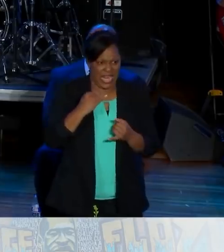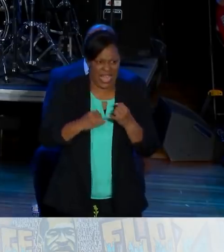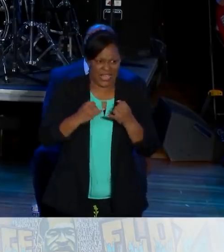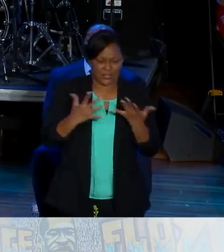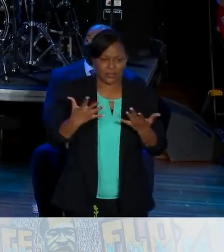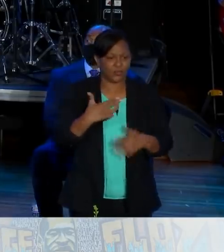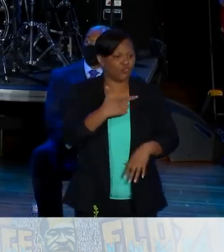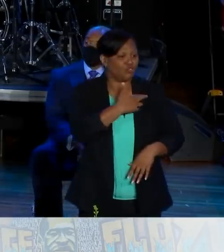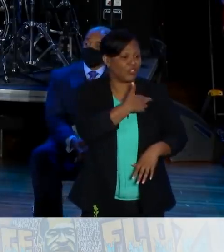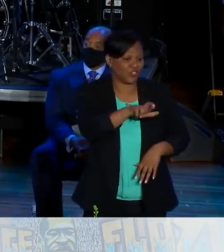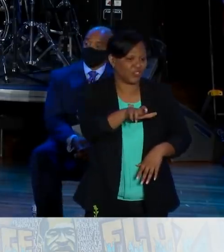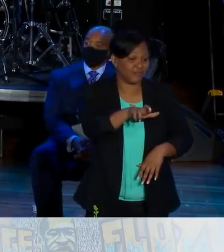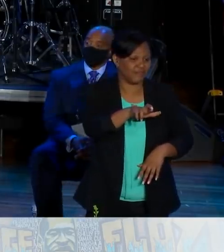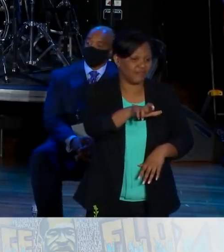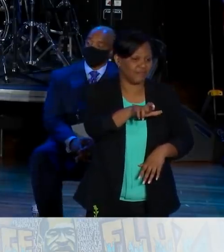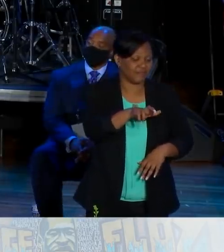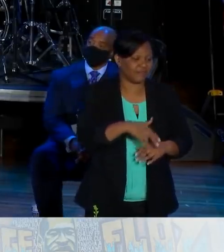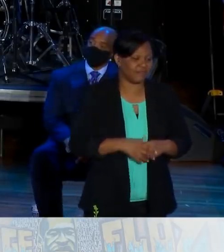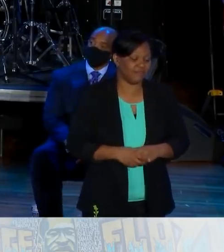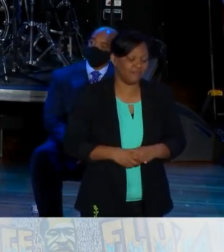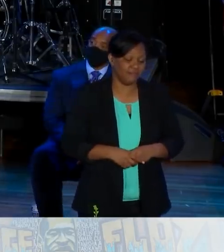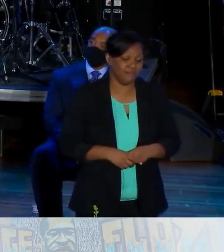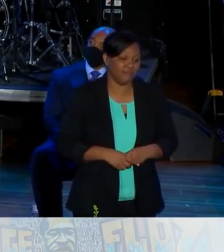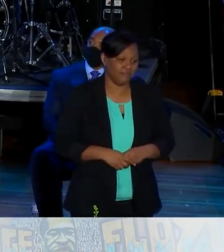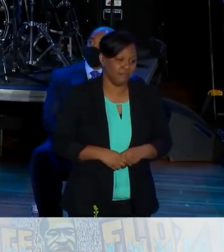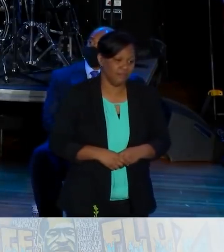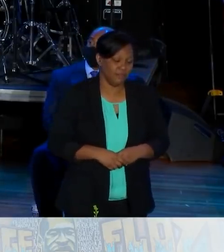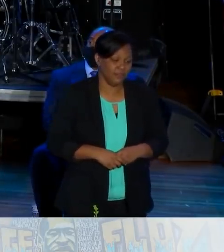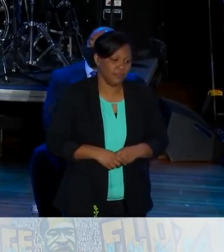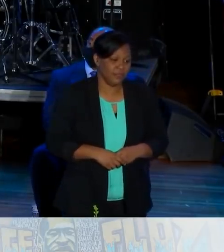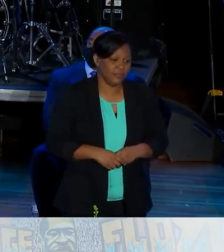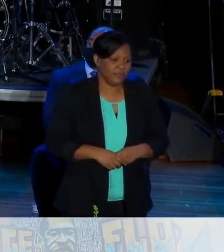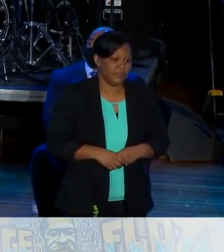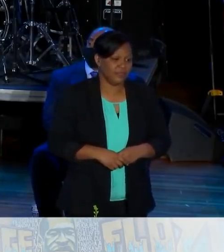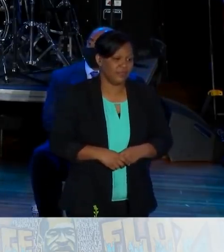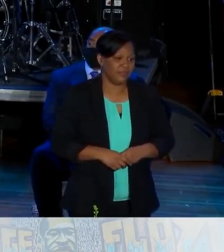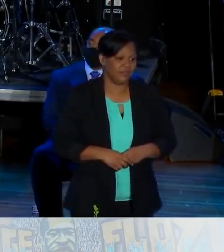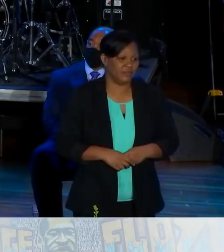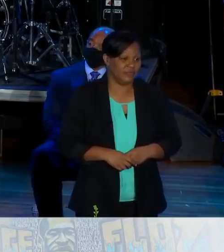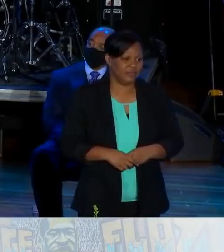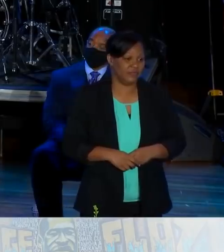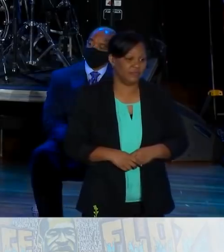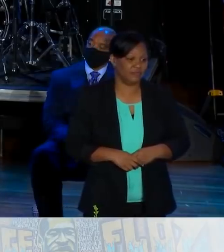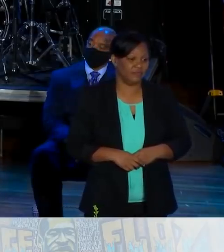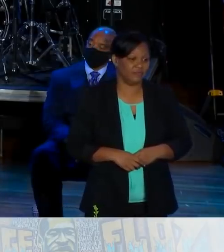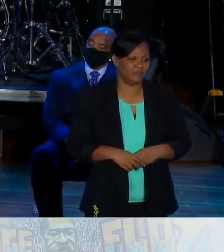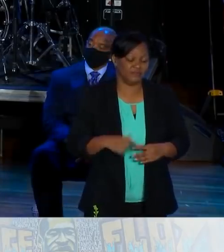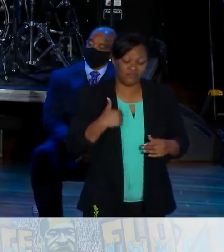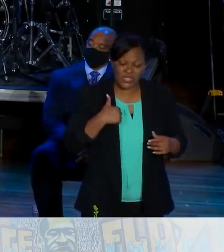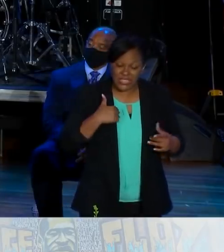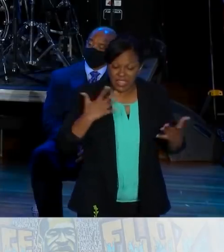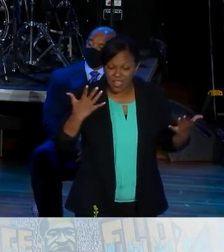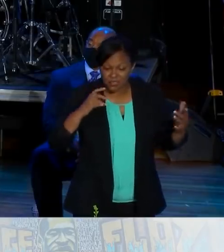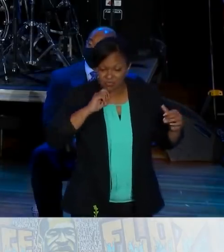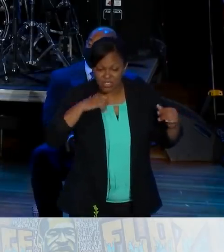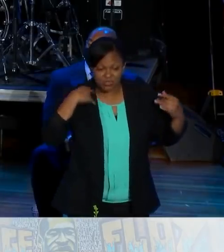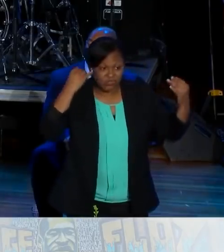YOUR WOMAN HAD TO MARCH TO GET THE RIGHT TO VOTE. BUT, LASTLY IS THE RELIGIOUS